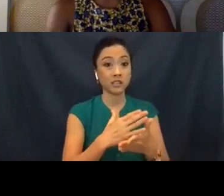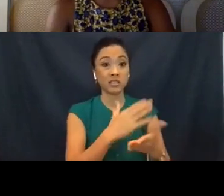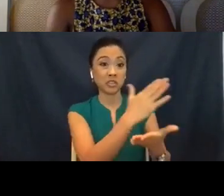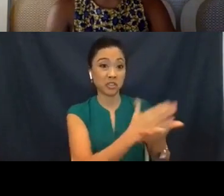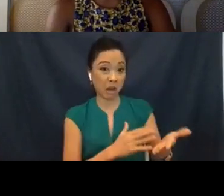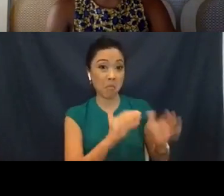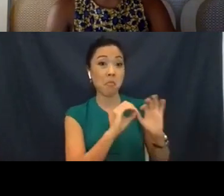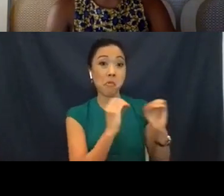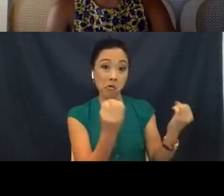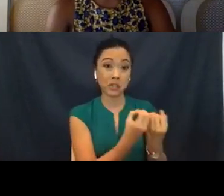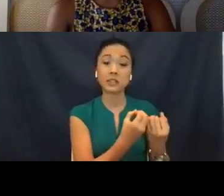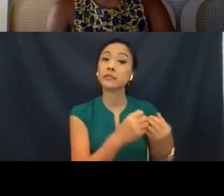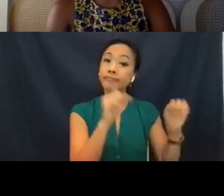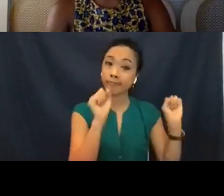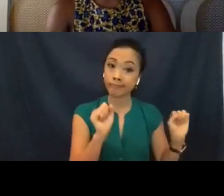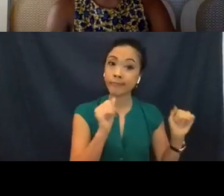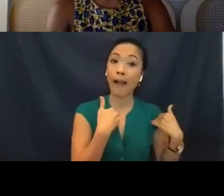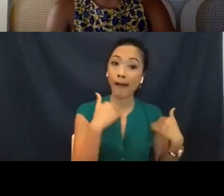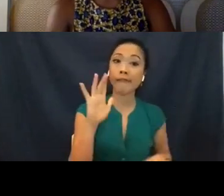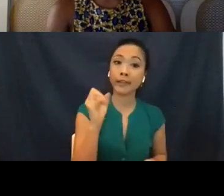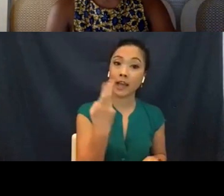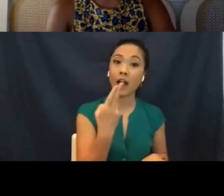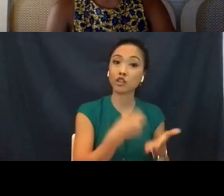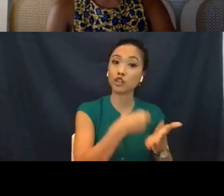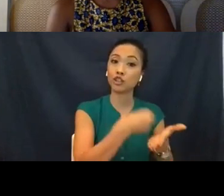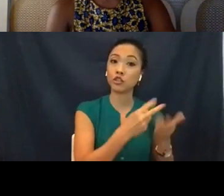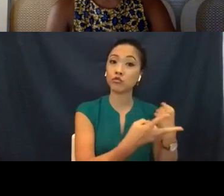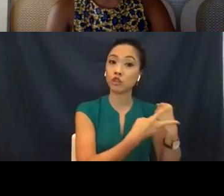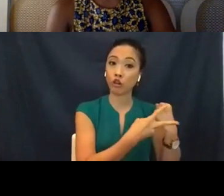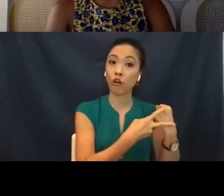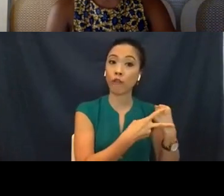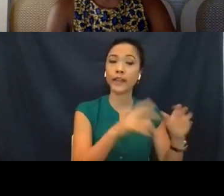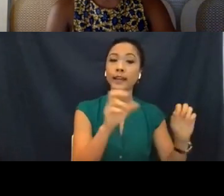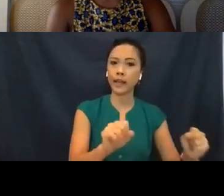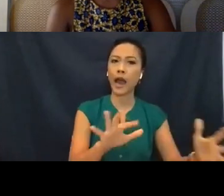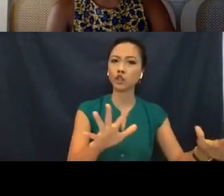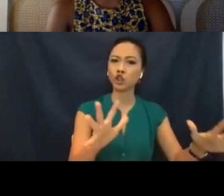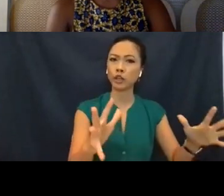don't. I think that also has to be a part of this conversation when we're talking